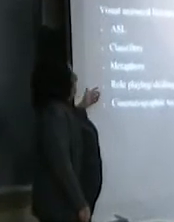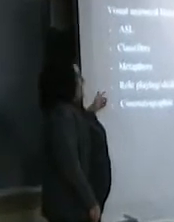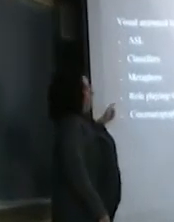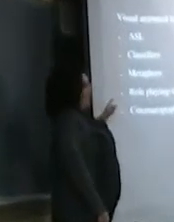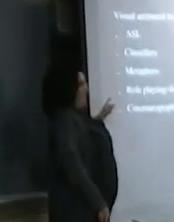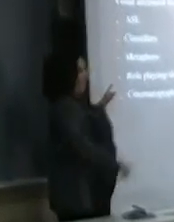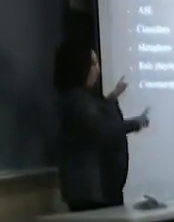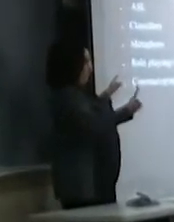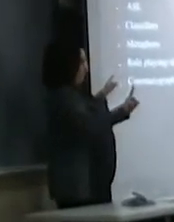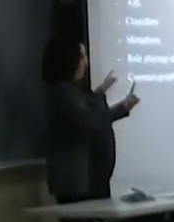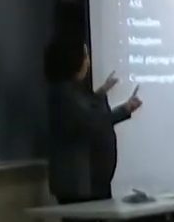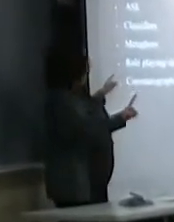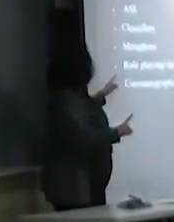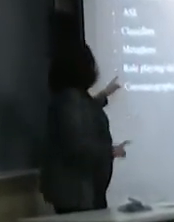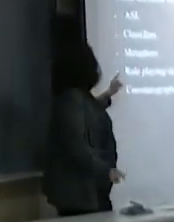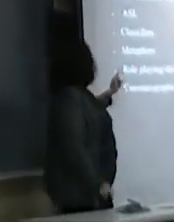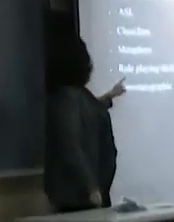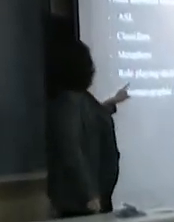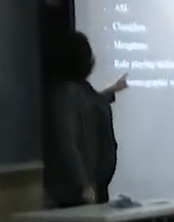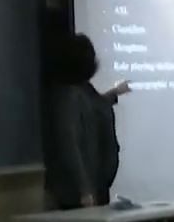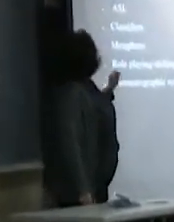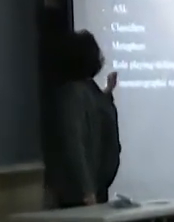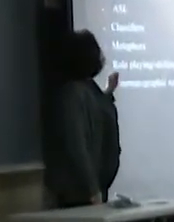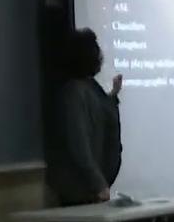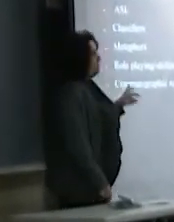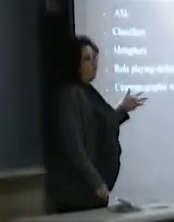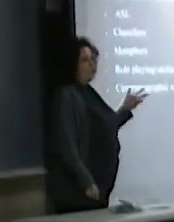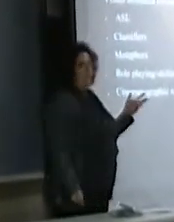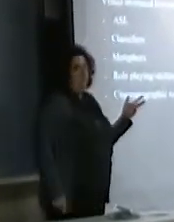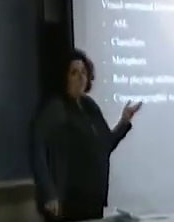cintematographic technique, known as visual vernacular.